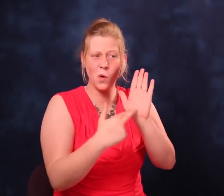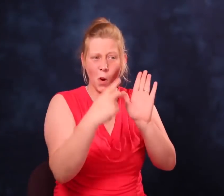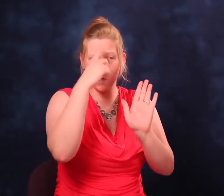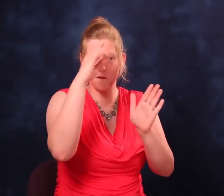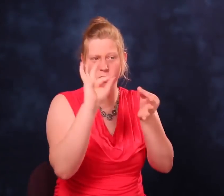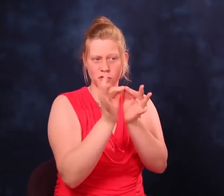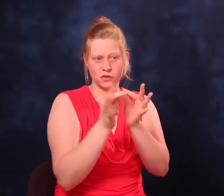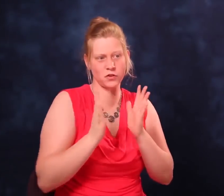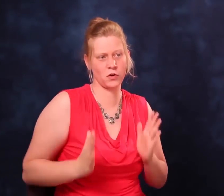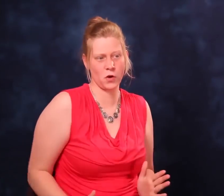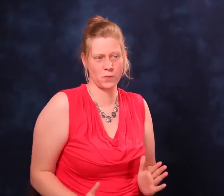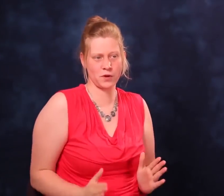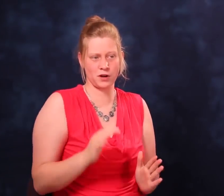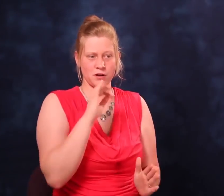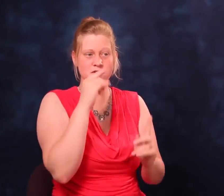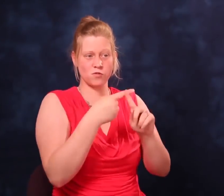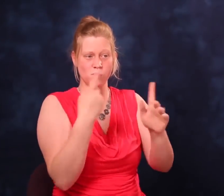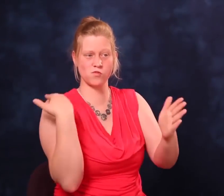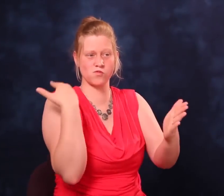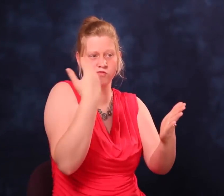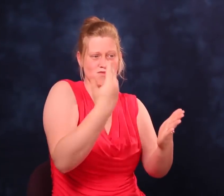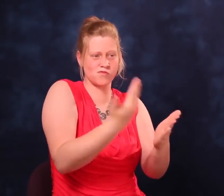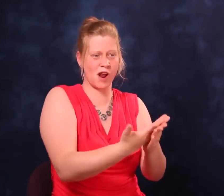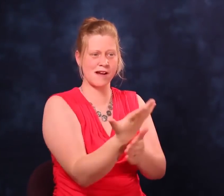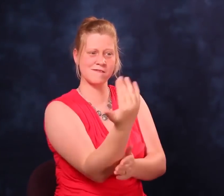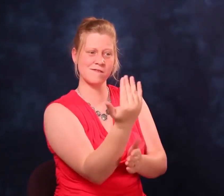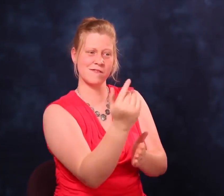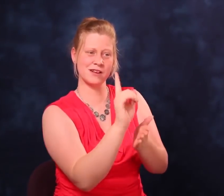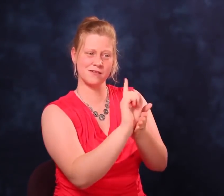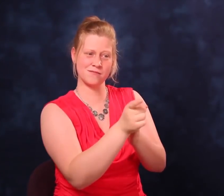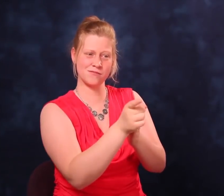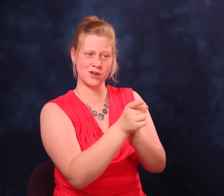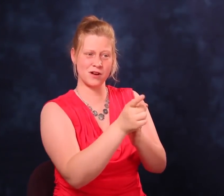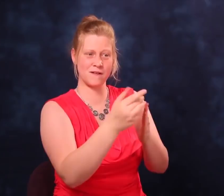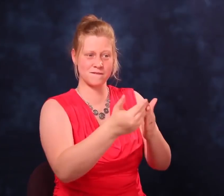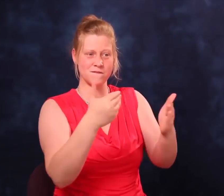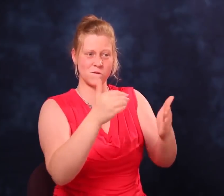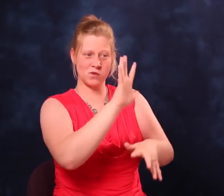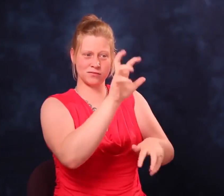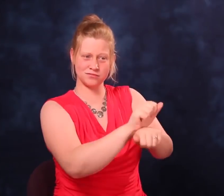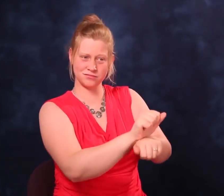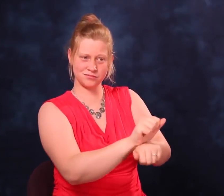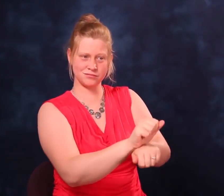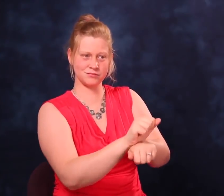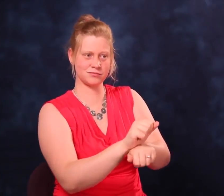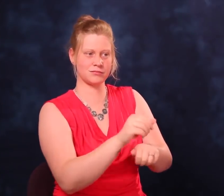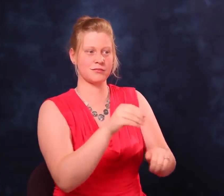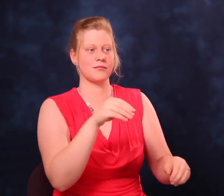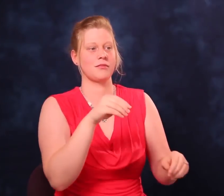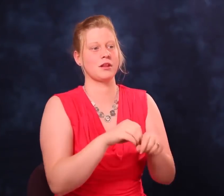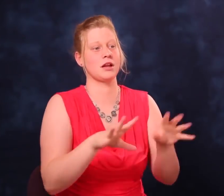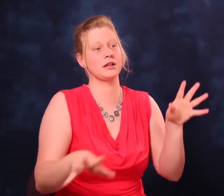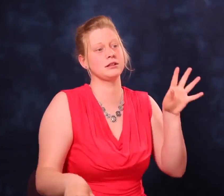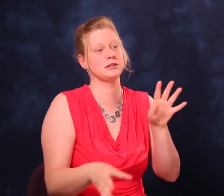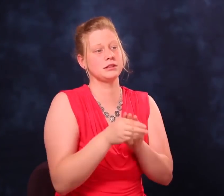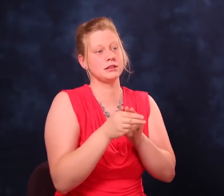A general rule for interpreters is to arrive fifteen minutes before the assignment.